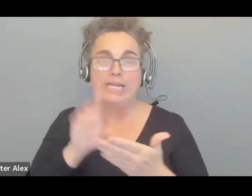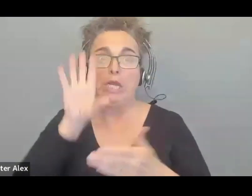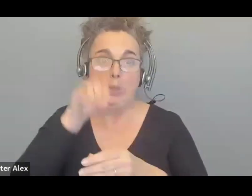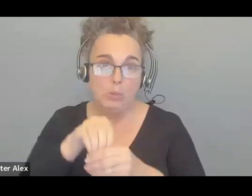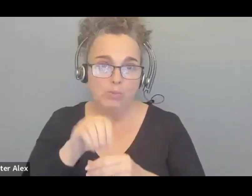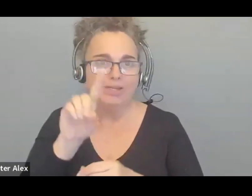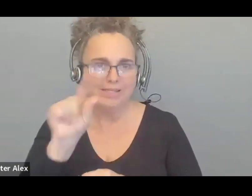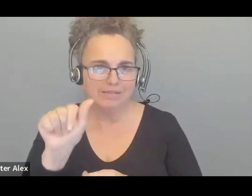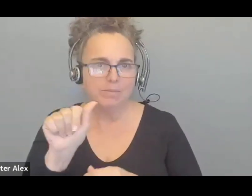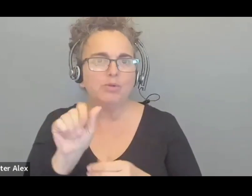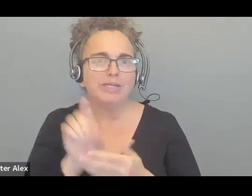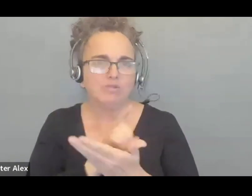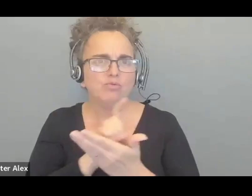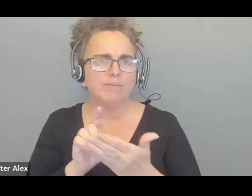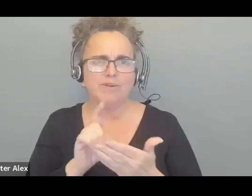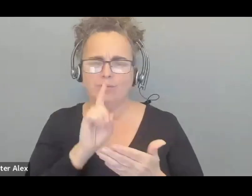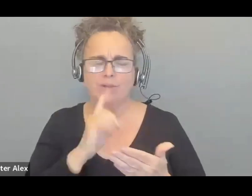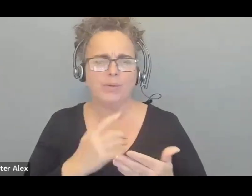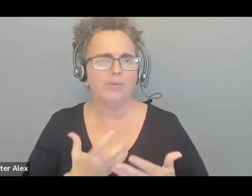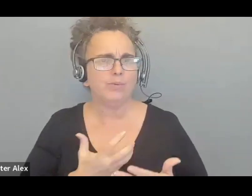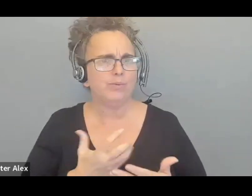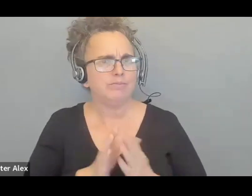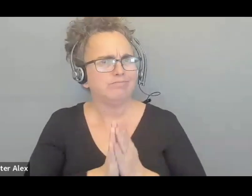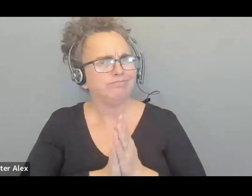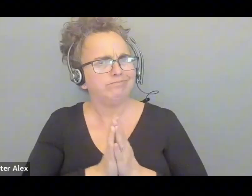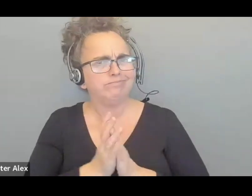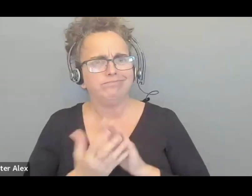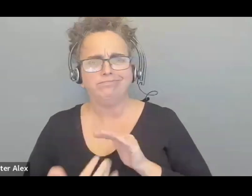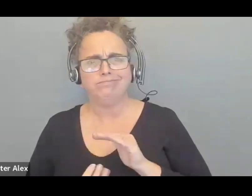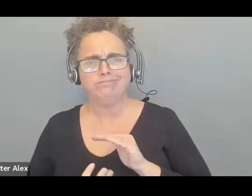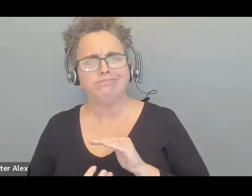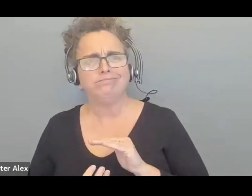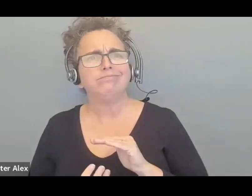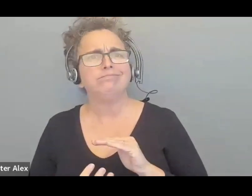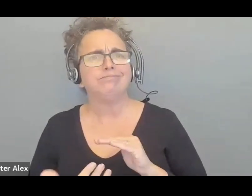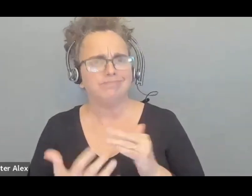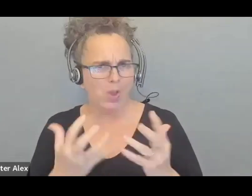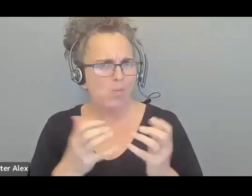discrimination, it really fueled me to want to continue with this work.